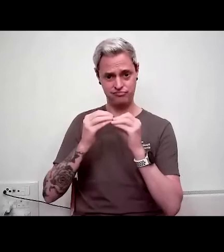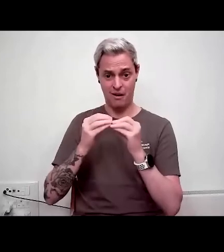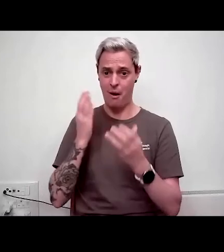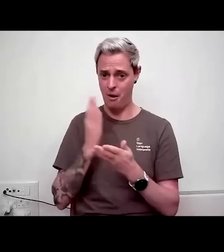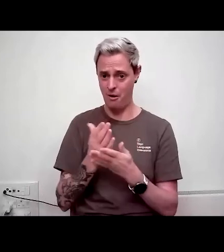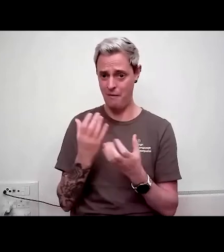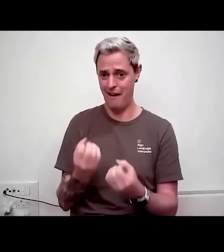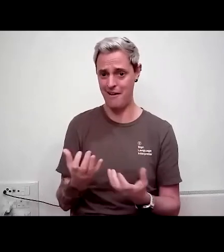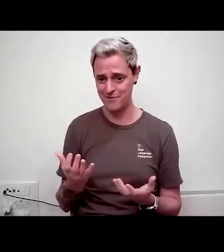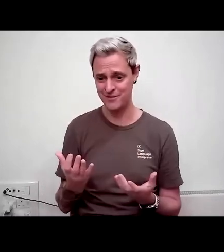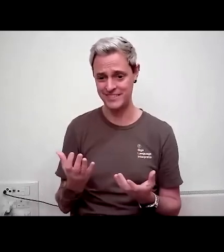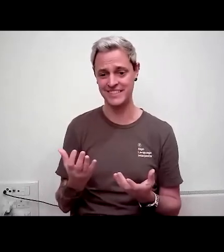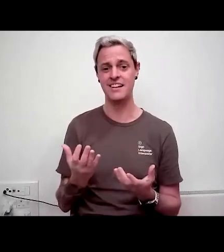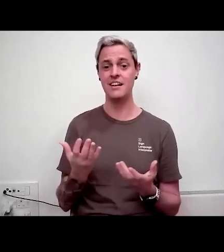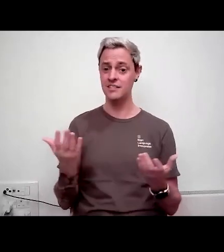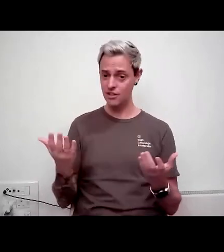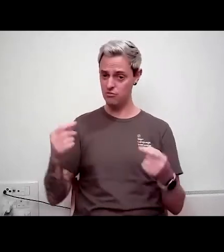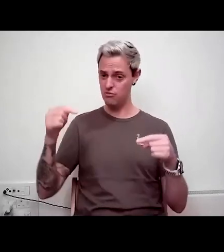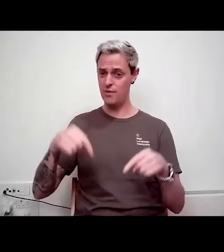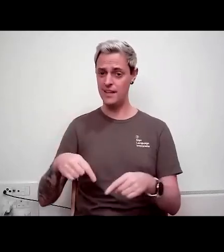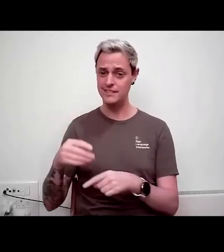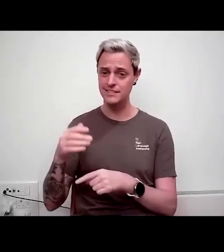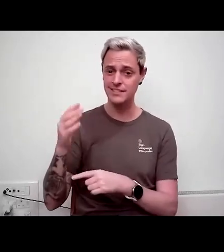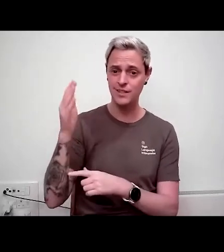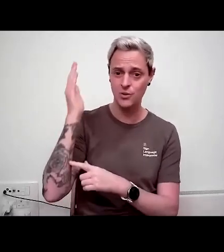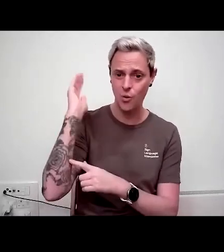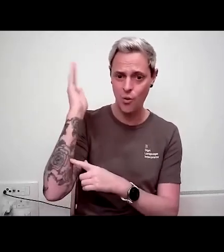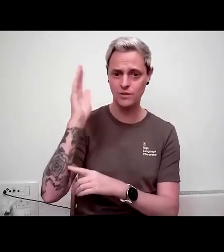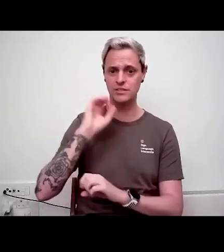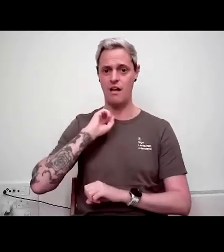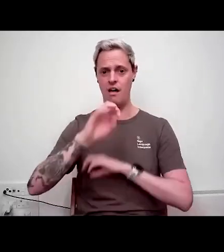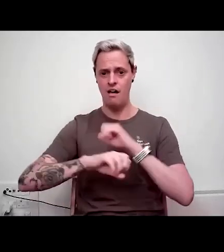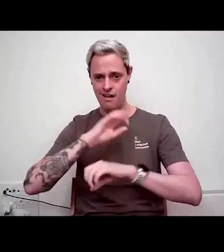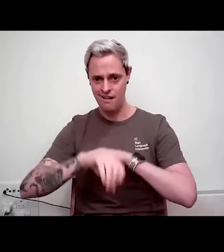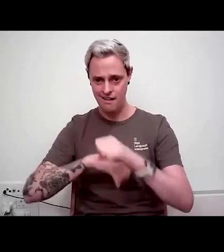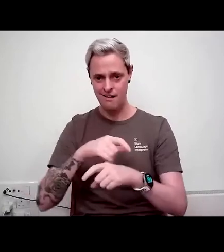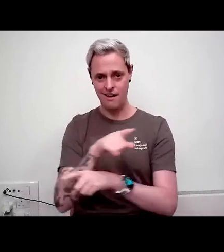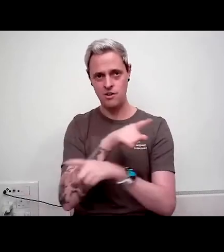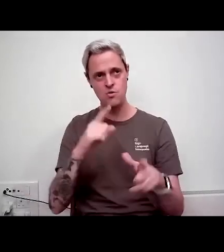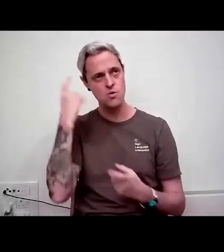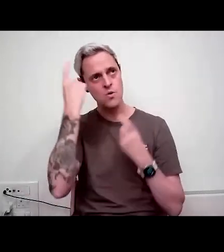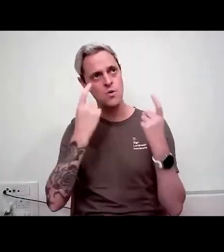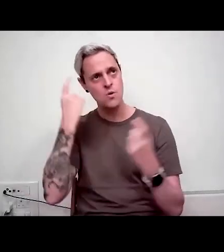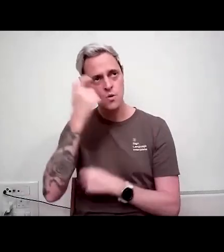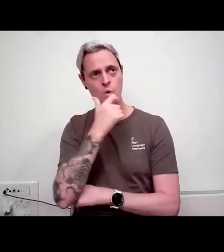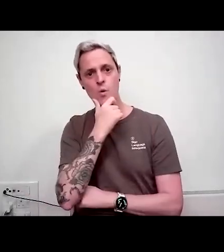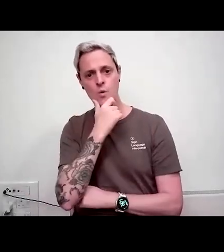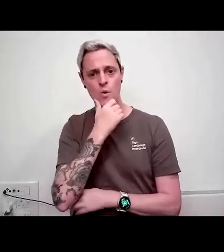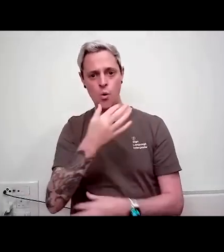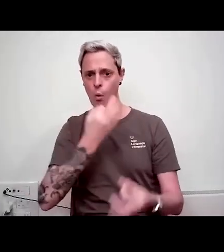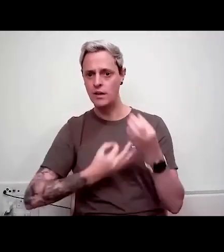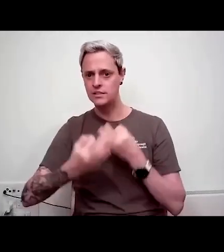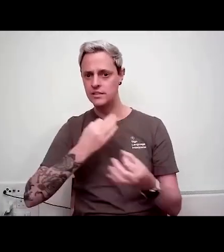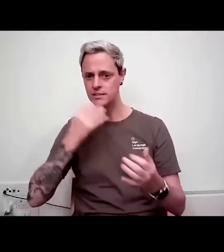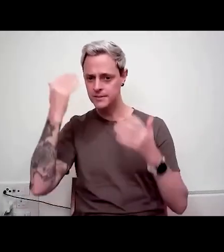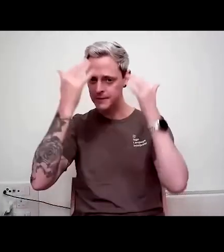and as we hear the talks and reflect on the things that we're hearing and the questions that are way raised in some sense,